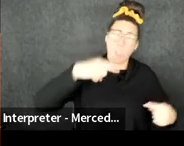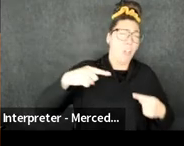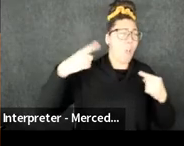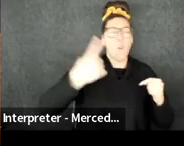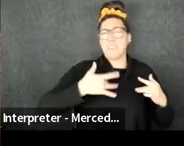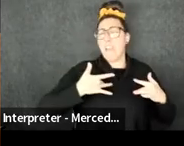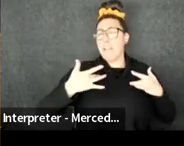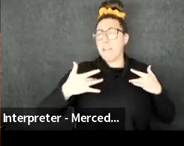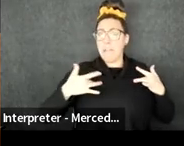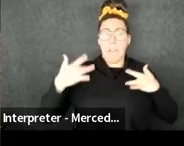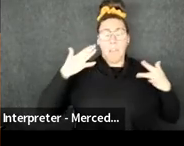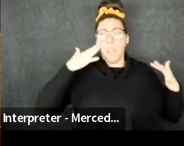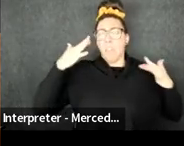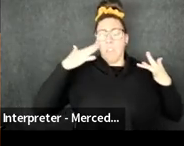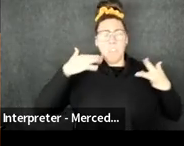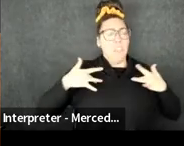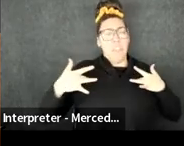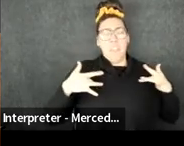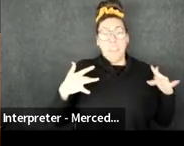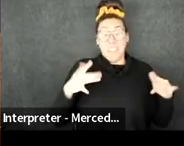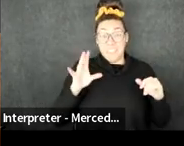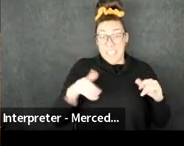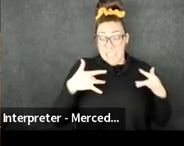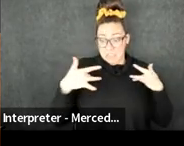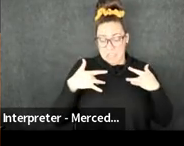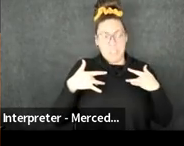and feeling that anxiousness is part of the reason why I chose social work,